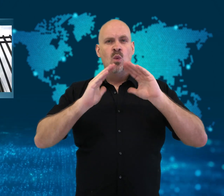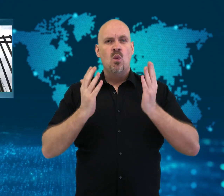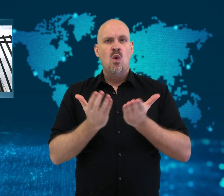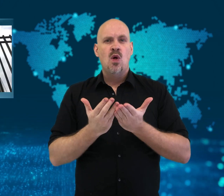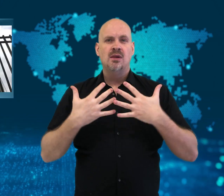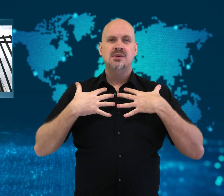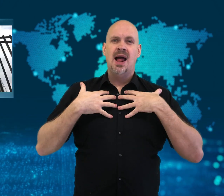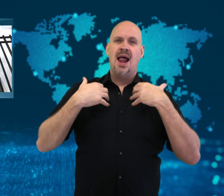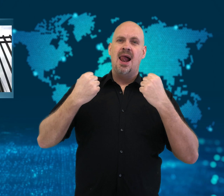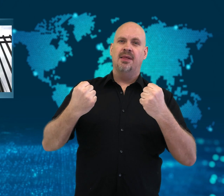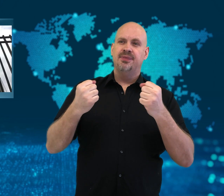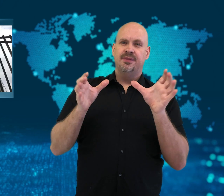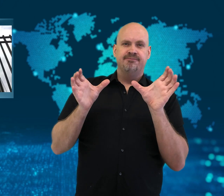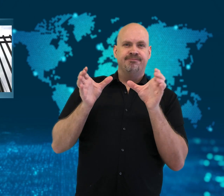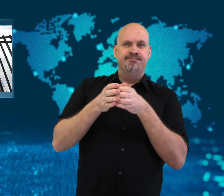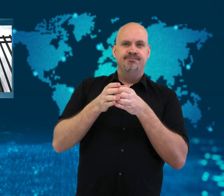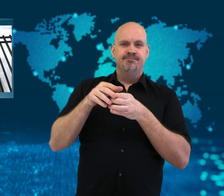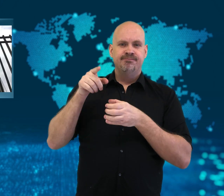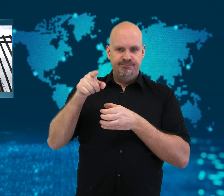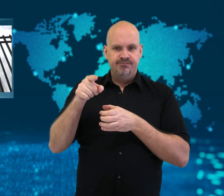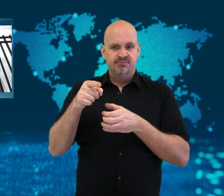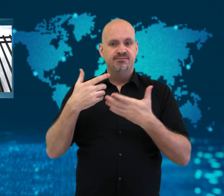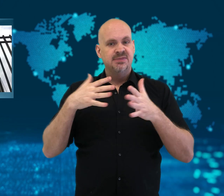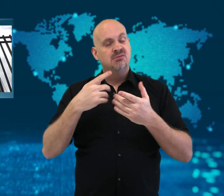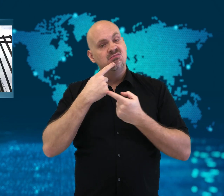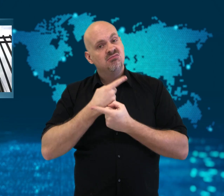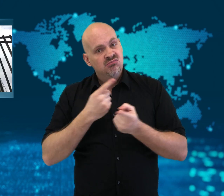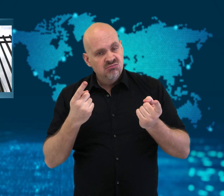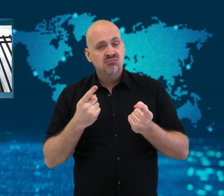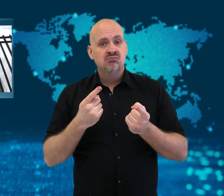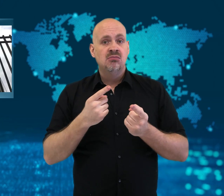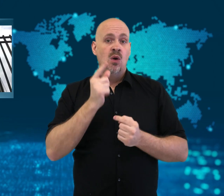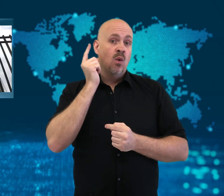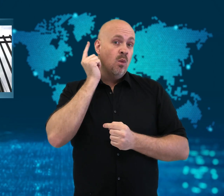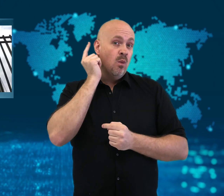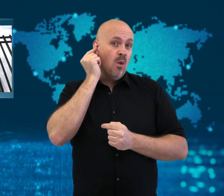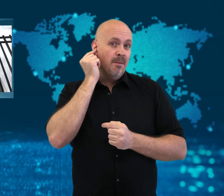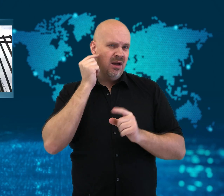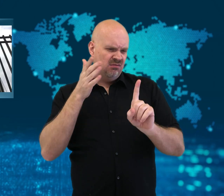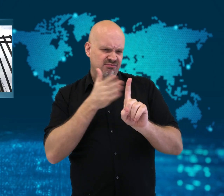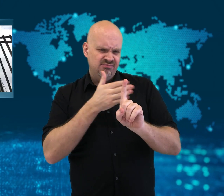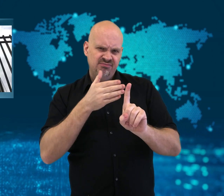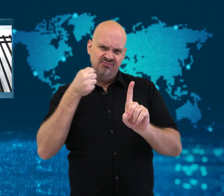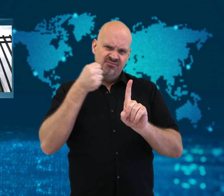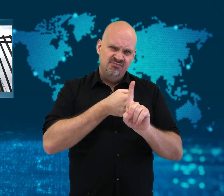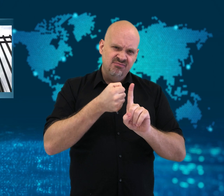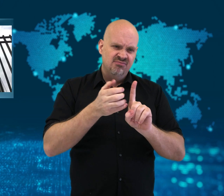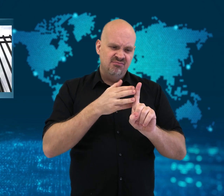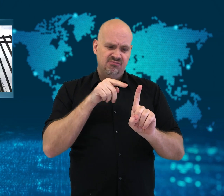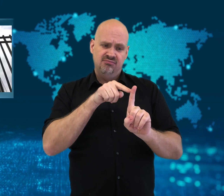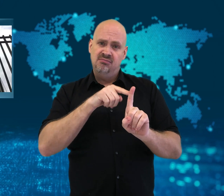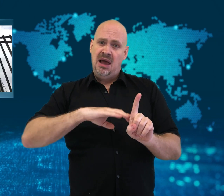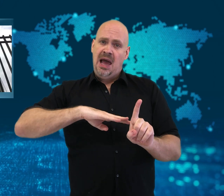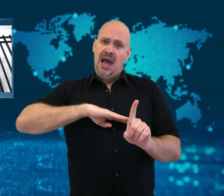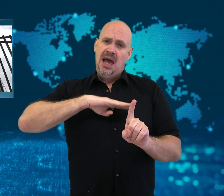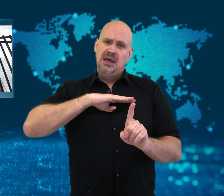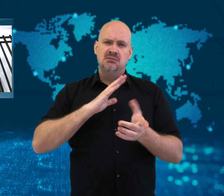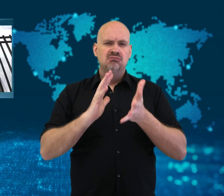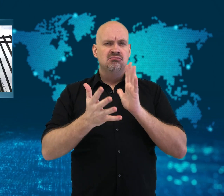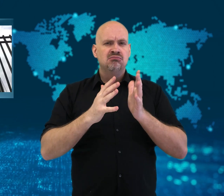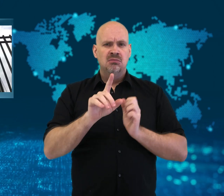and there has been an increase in domestic violence.